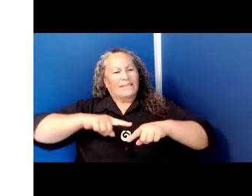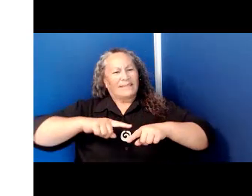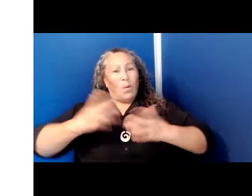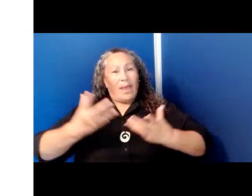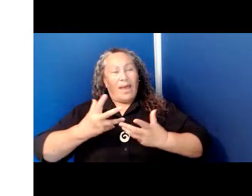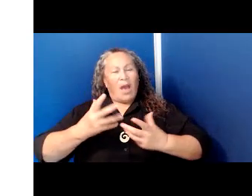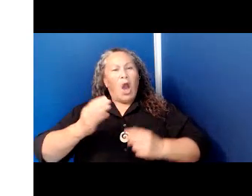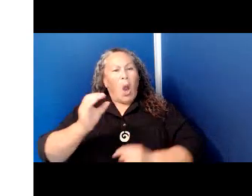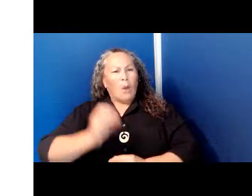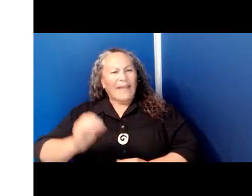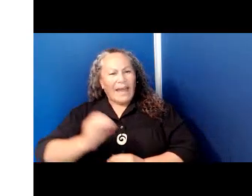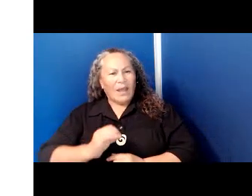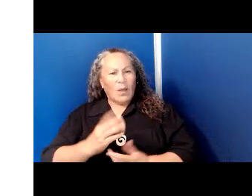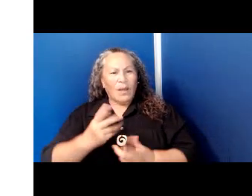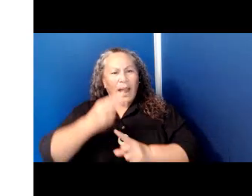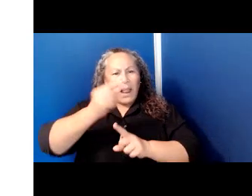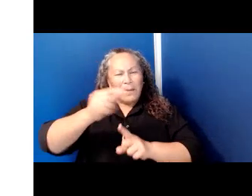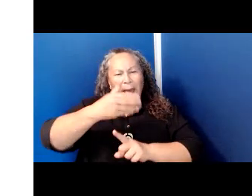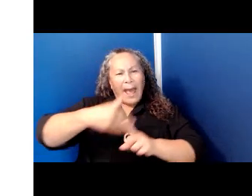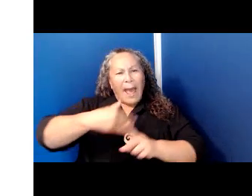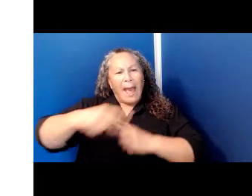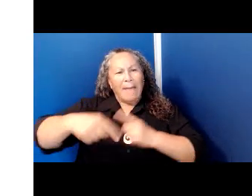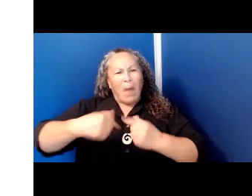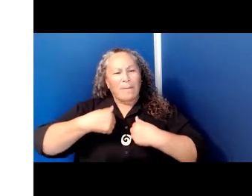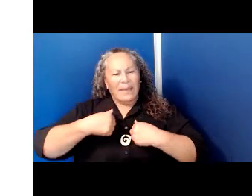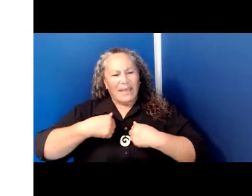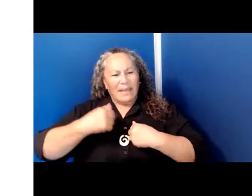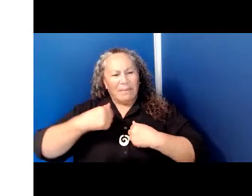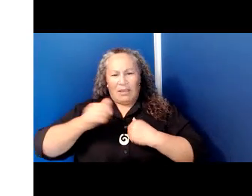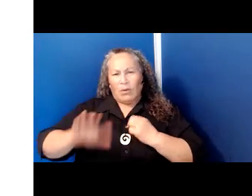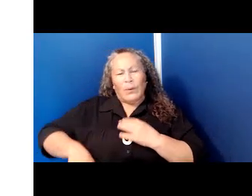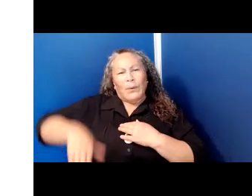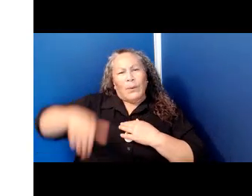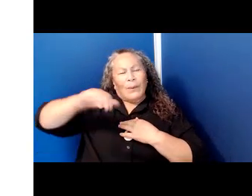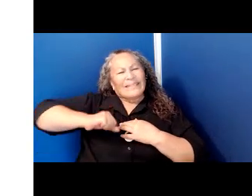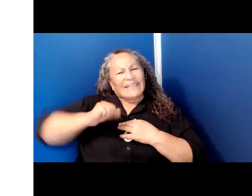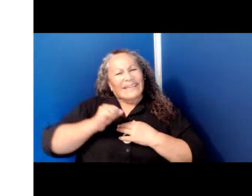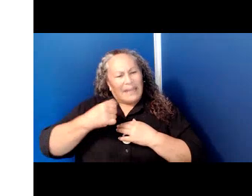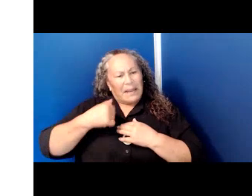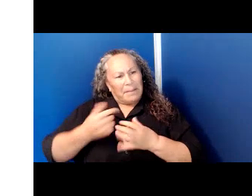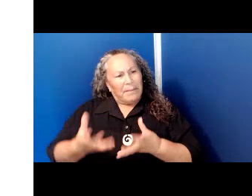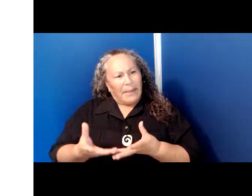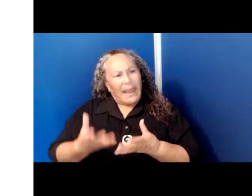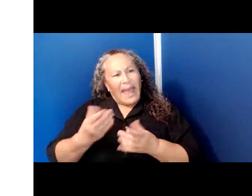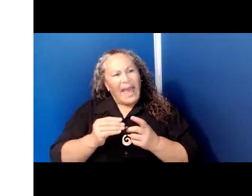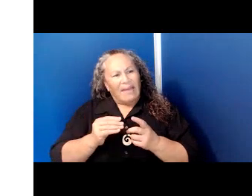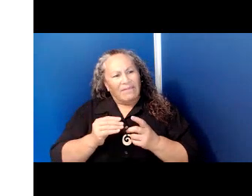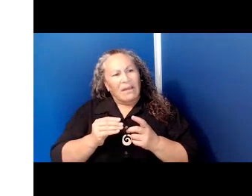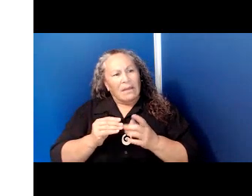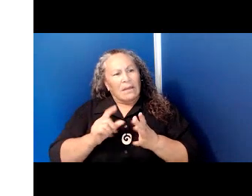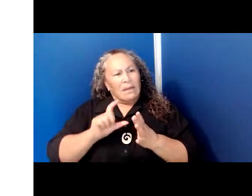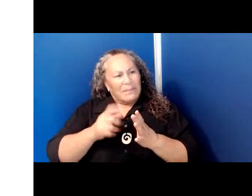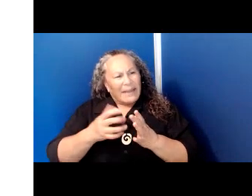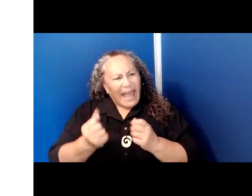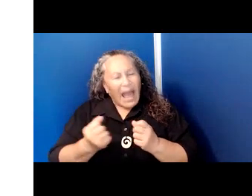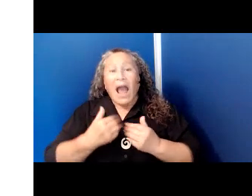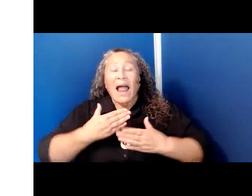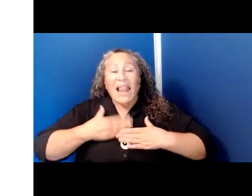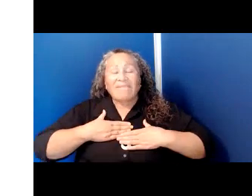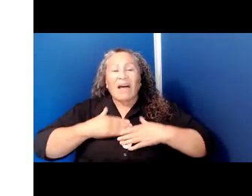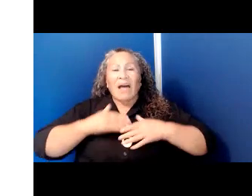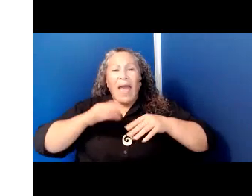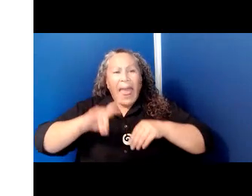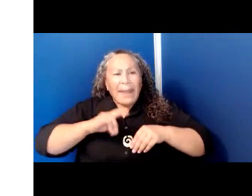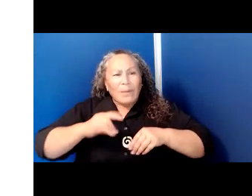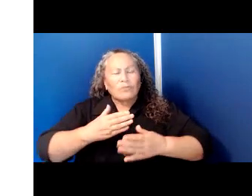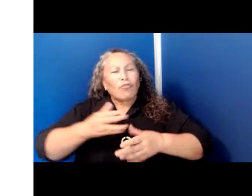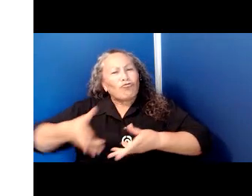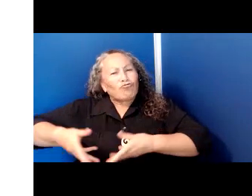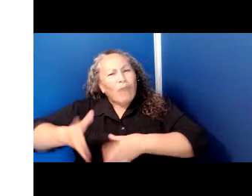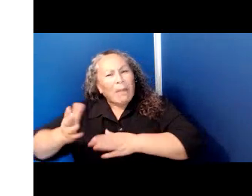I grew up here in Dunedin. I have a disability, I love animals and do rugby. I was a full-time